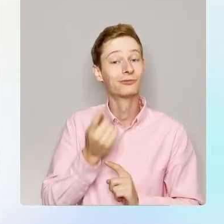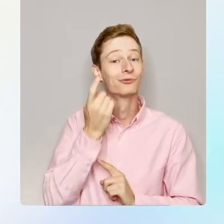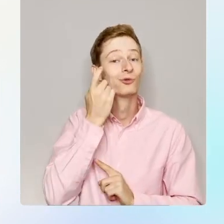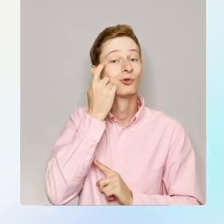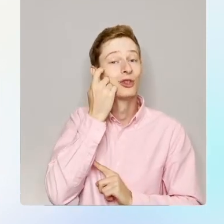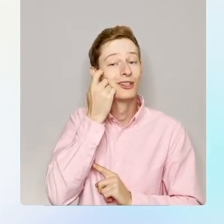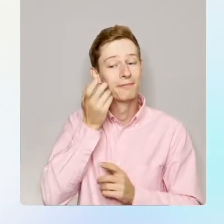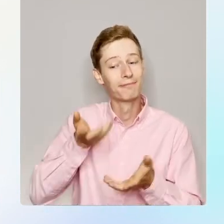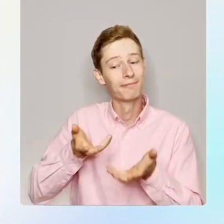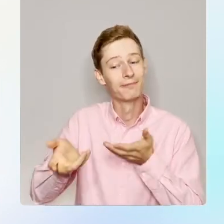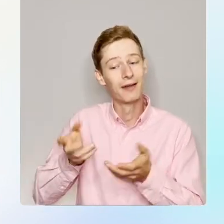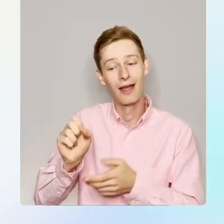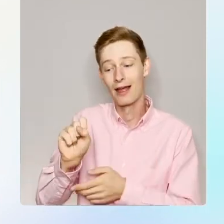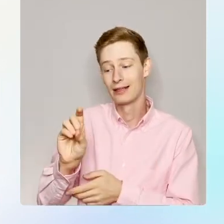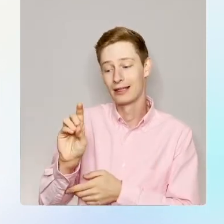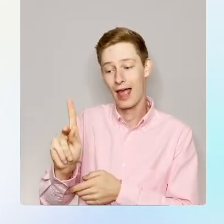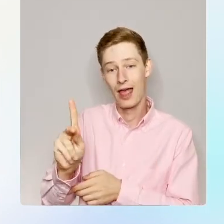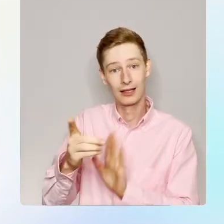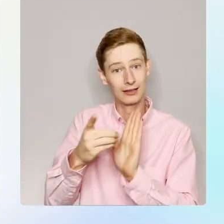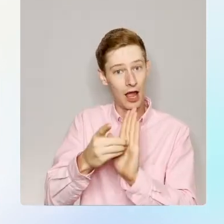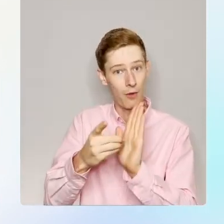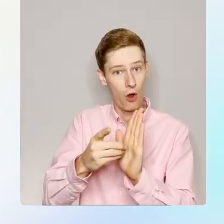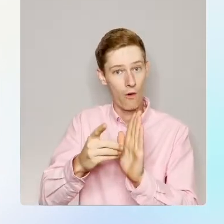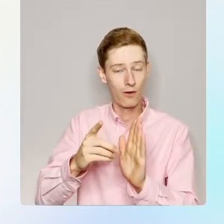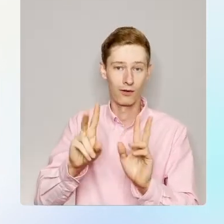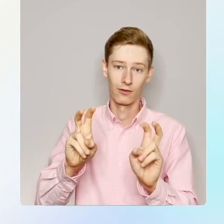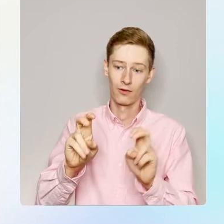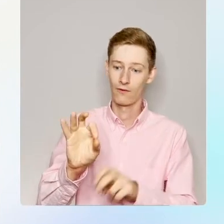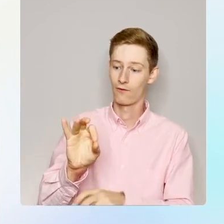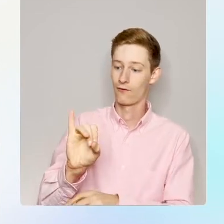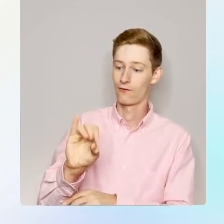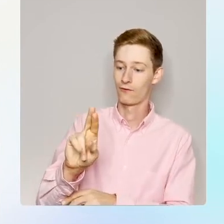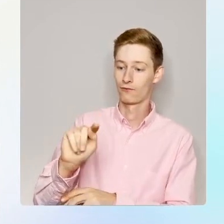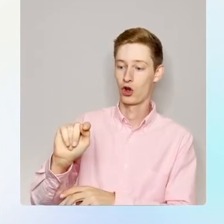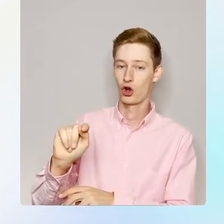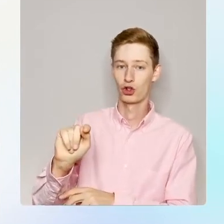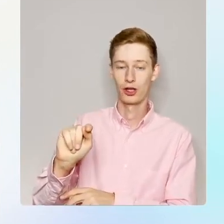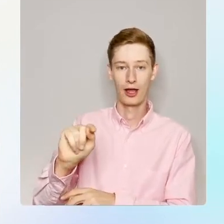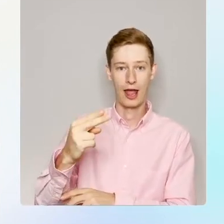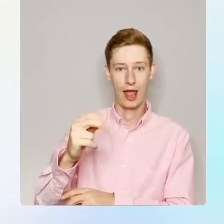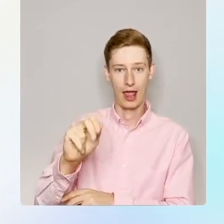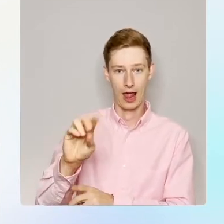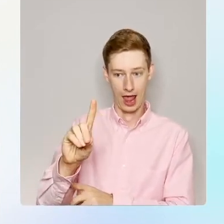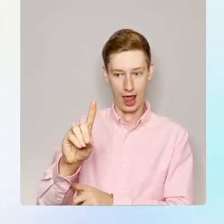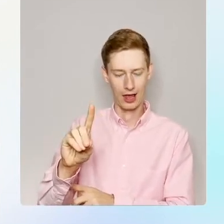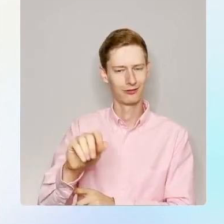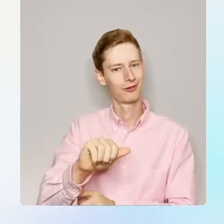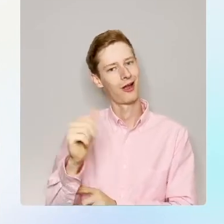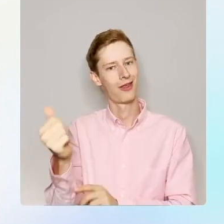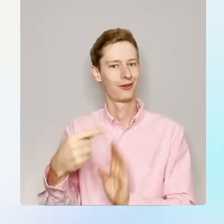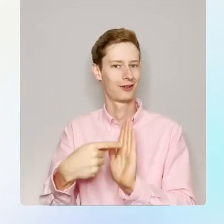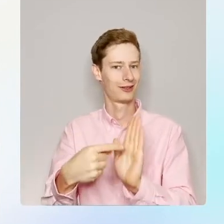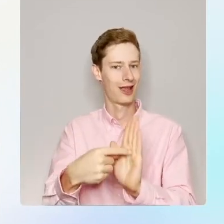Our recent Interaction SDK demo "First Hand" is another example of the impact immersive audio can have on a project.